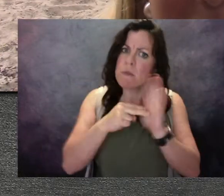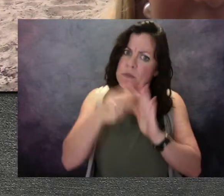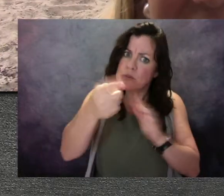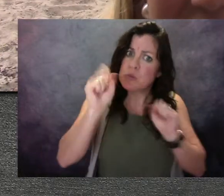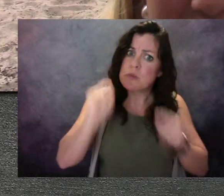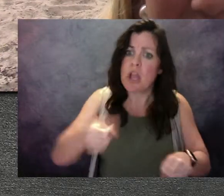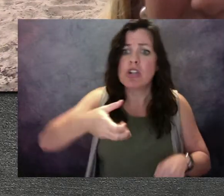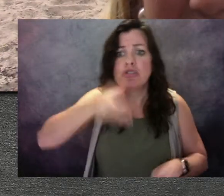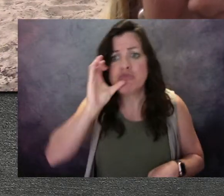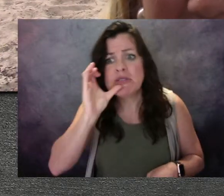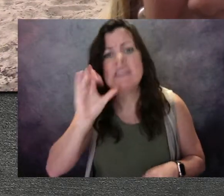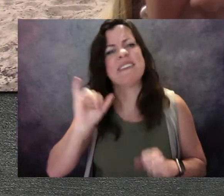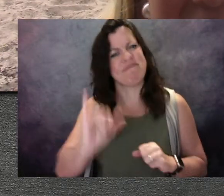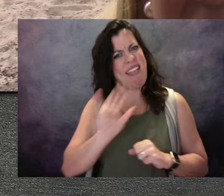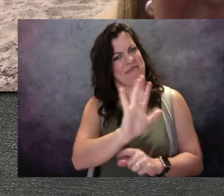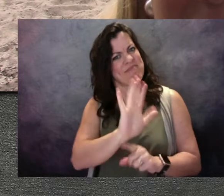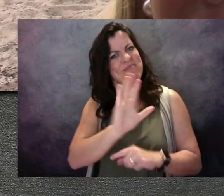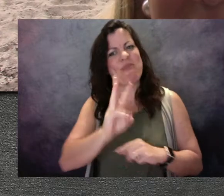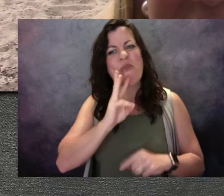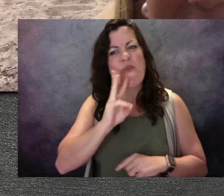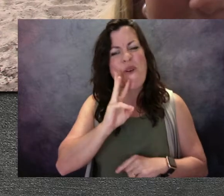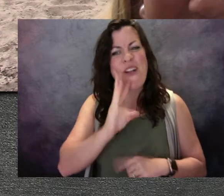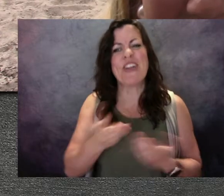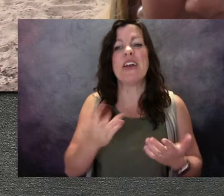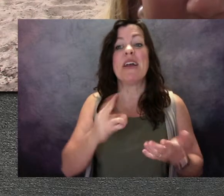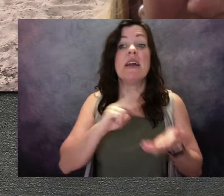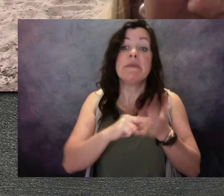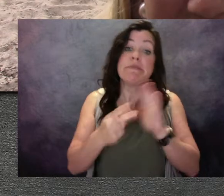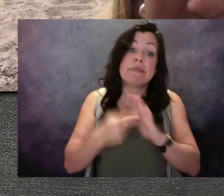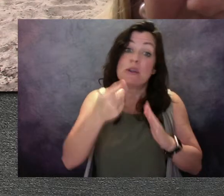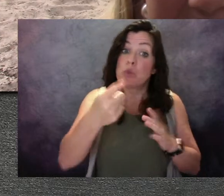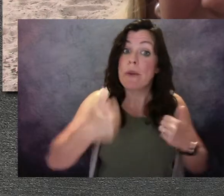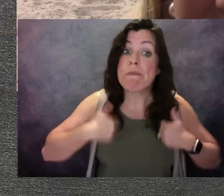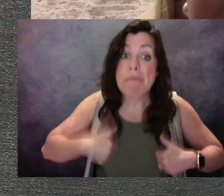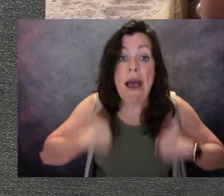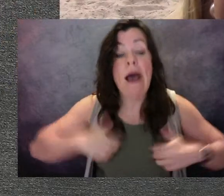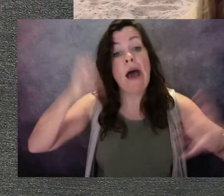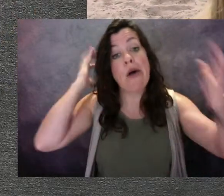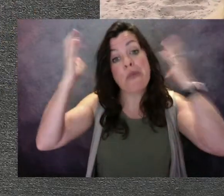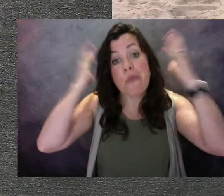when we take a drink of water, when we take a bath and wash our hair and brush our teeth,